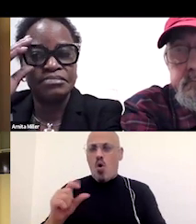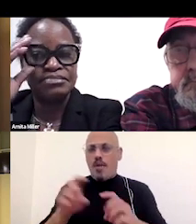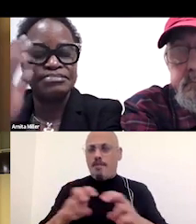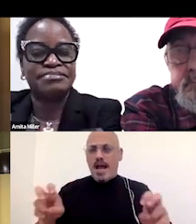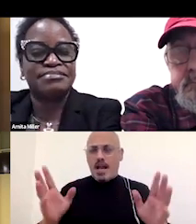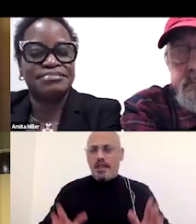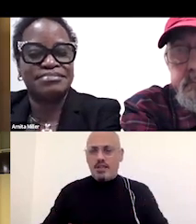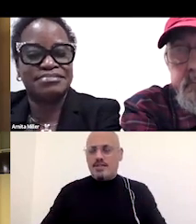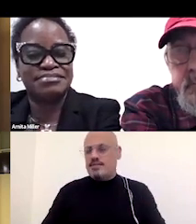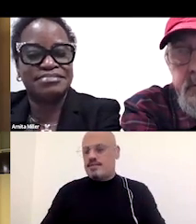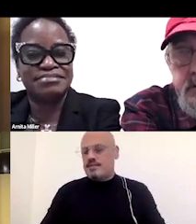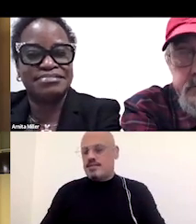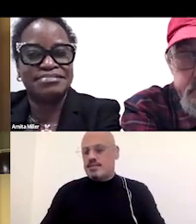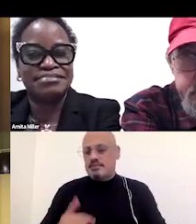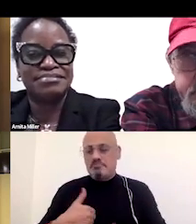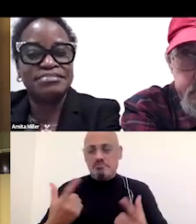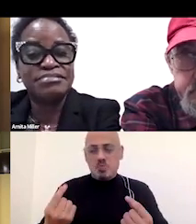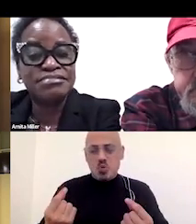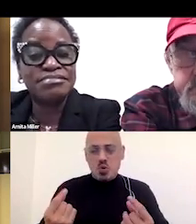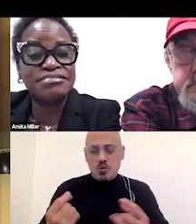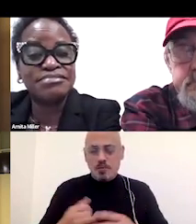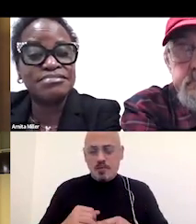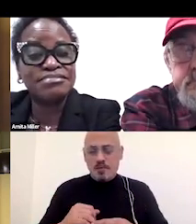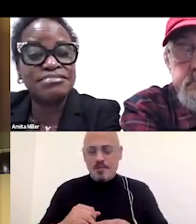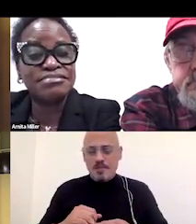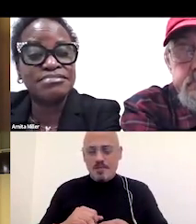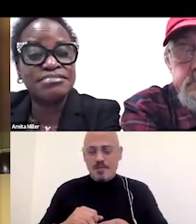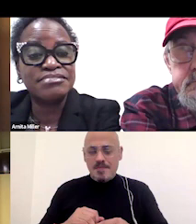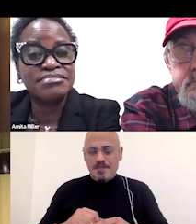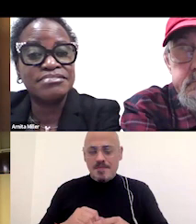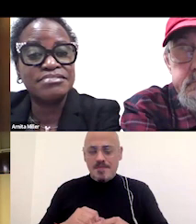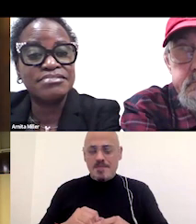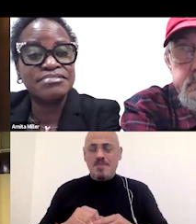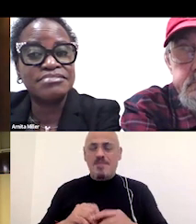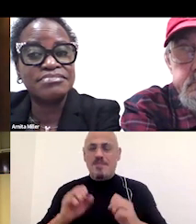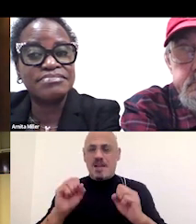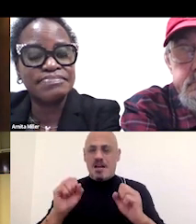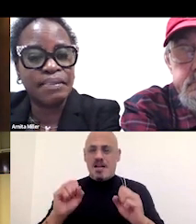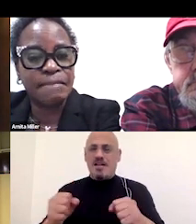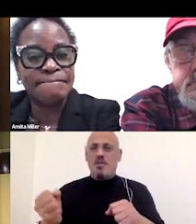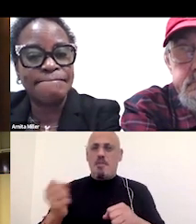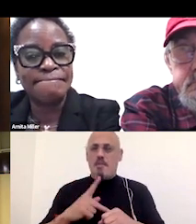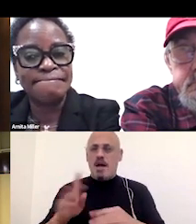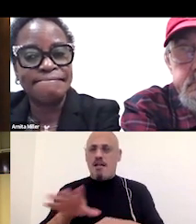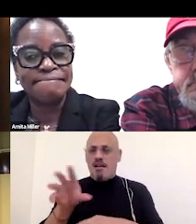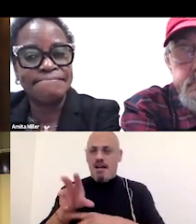So what I'd like you to do, I see that you're coming back on camera so that we wanna pose some of these questions